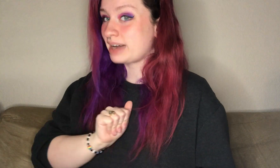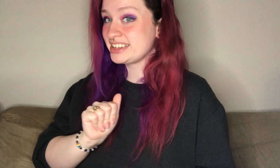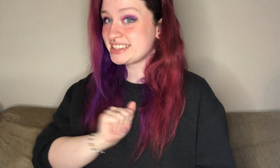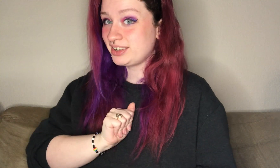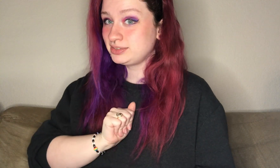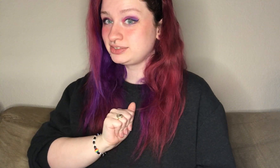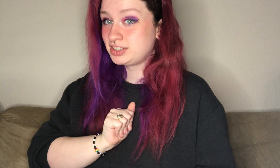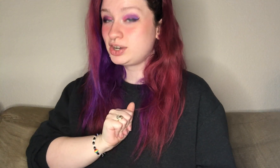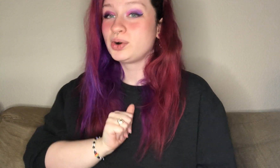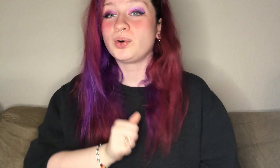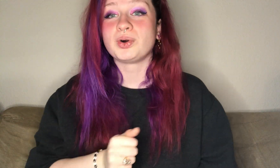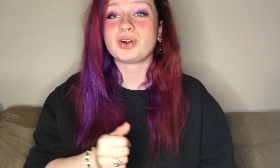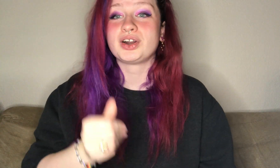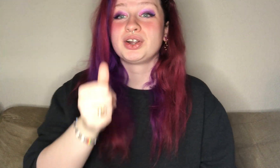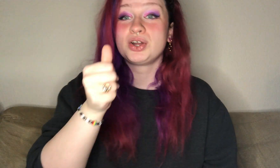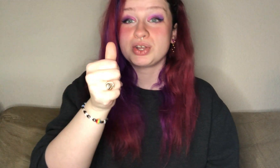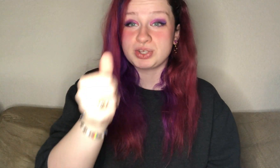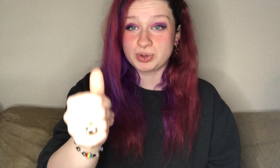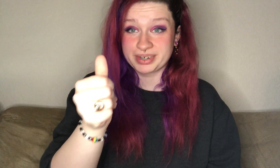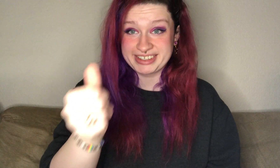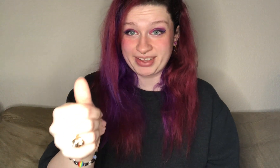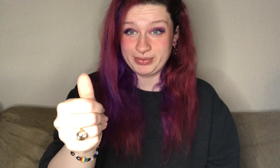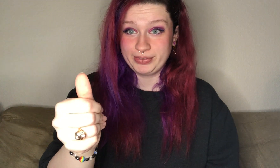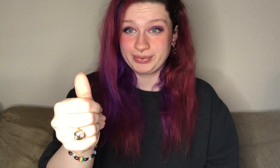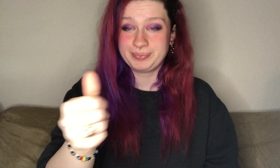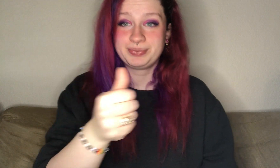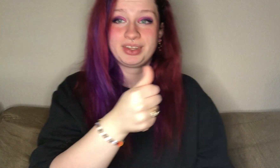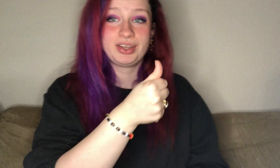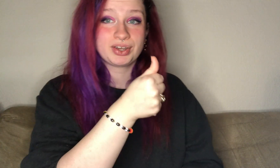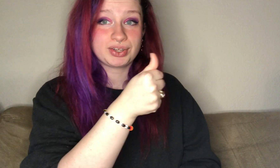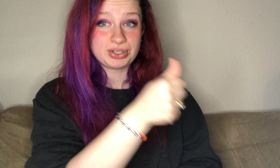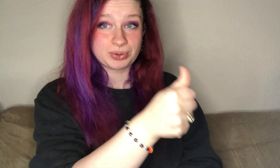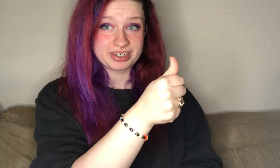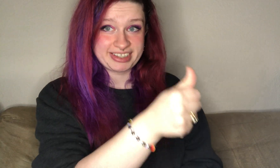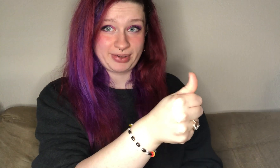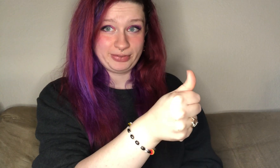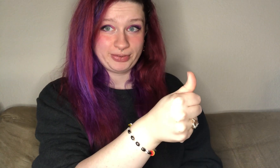myself or yourself yourself